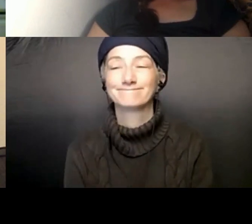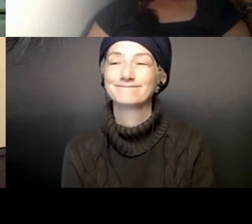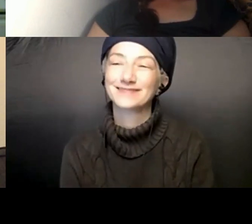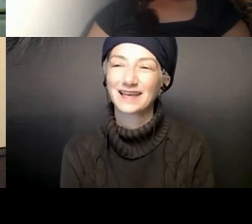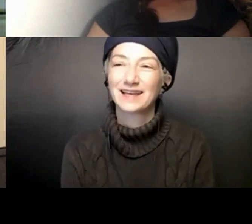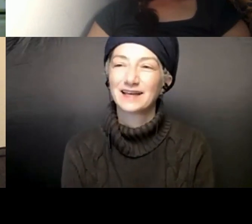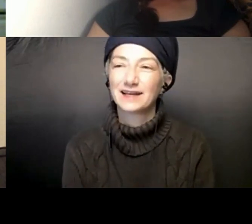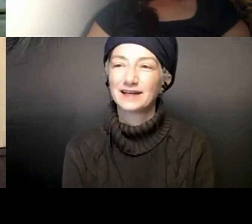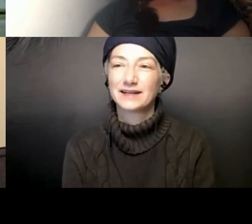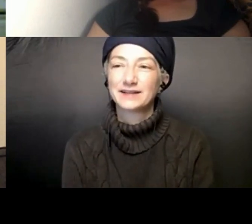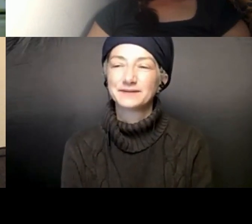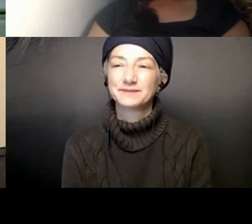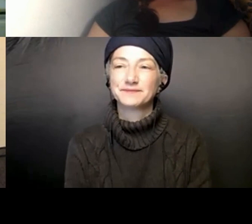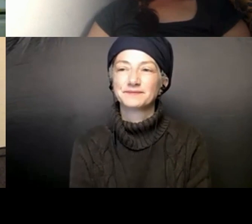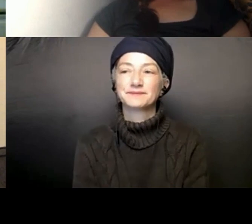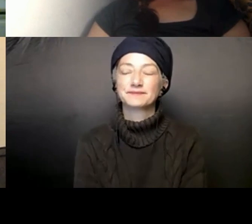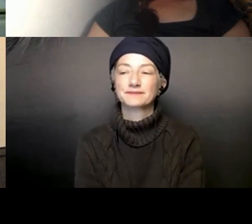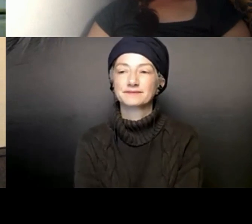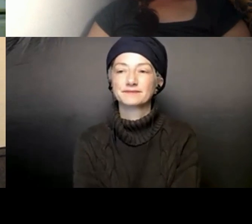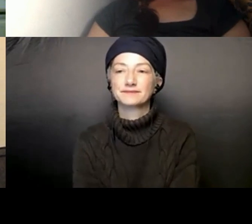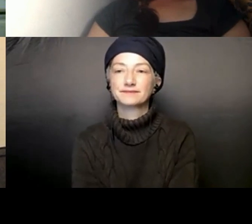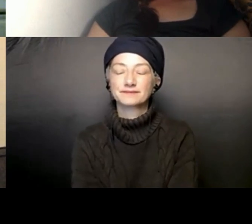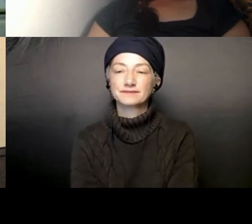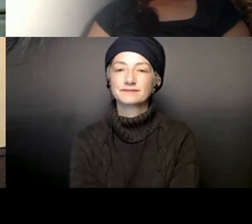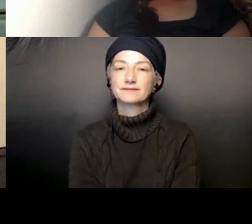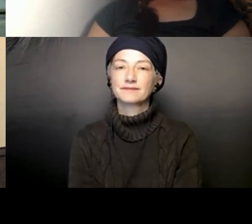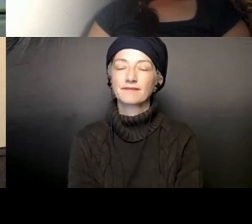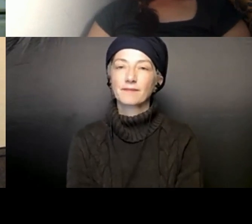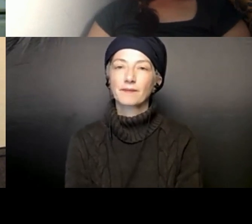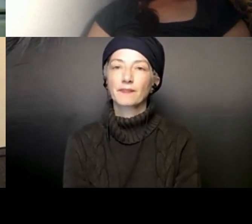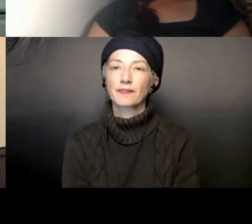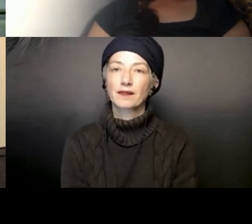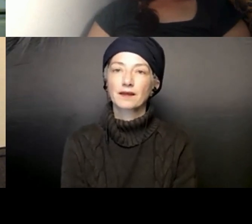But, of course, you can ask a question or make a contribution